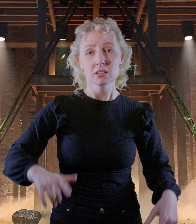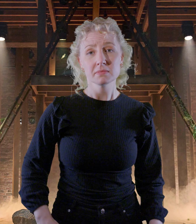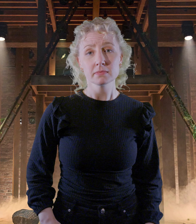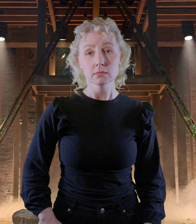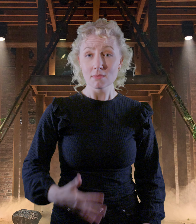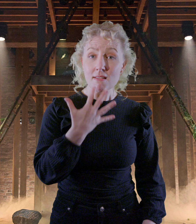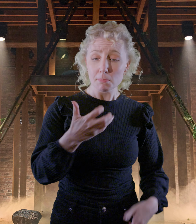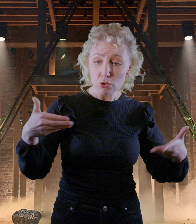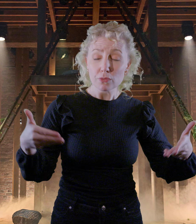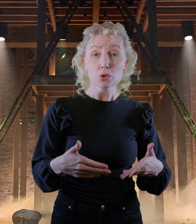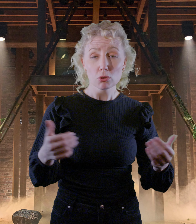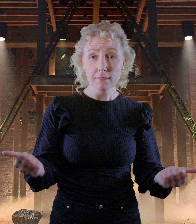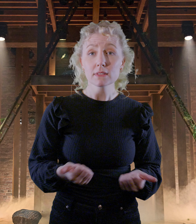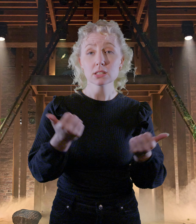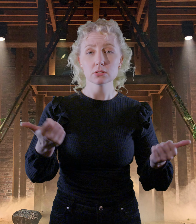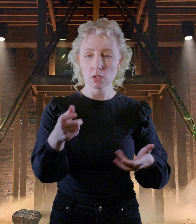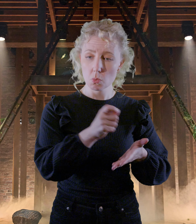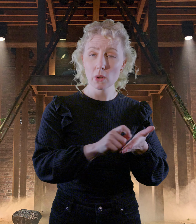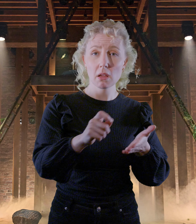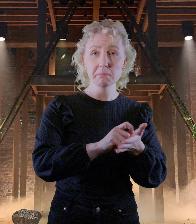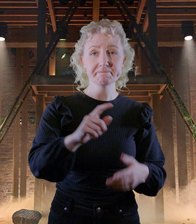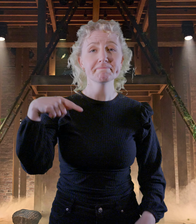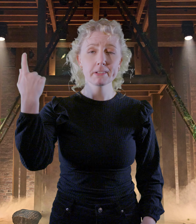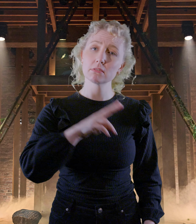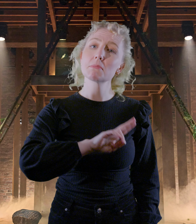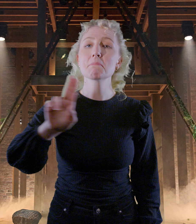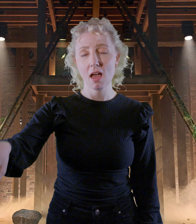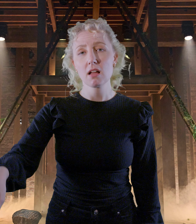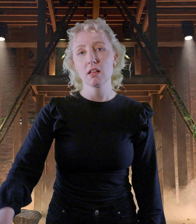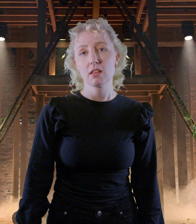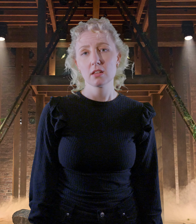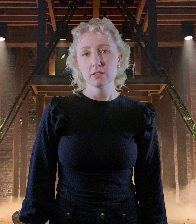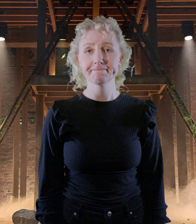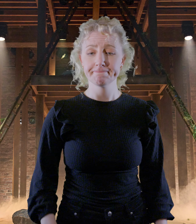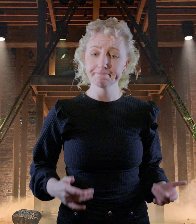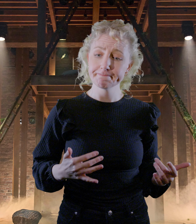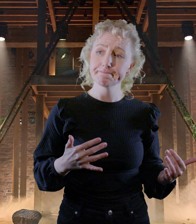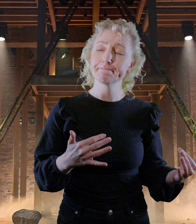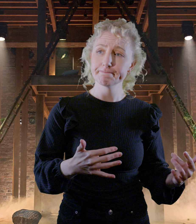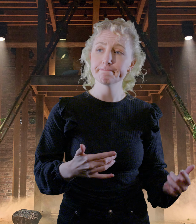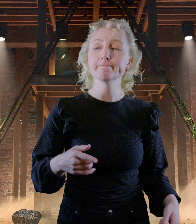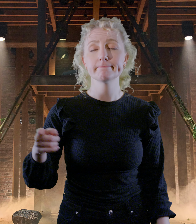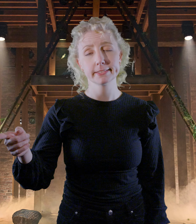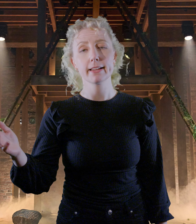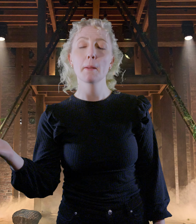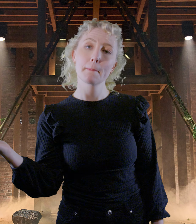After Hamnet’s funeral, William goes back to London. In time, William returns to Stratford.